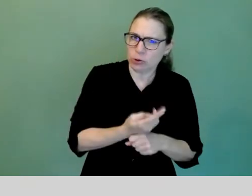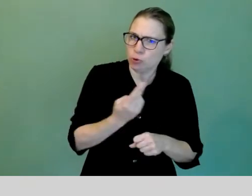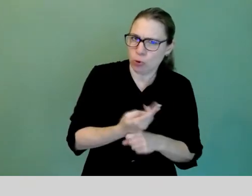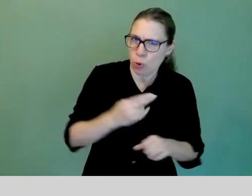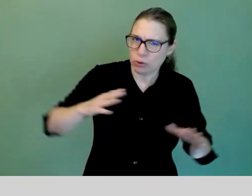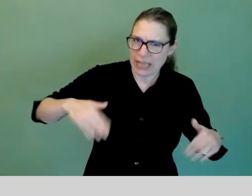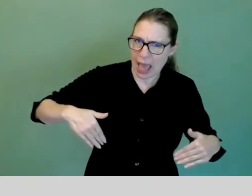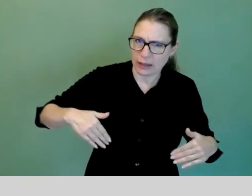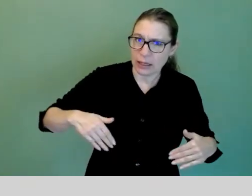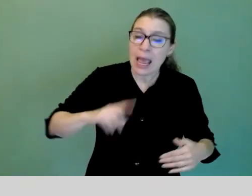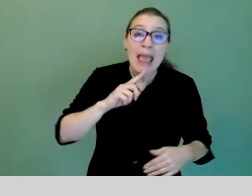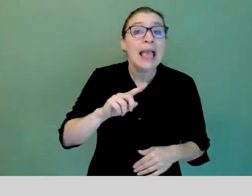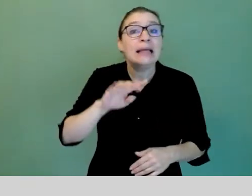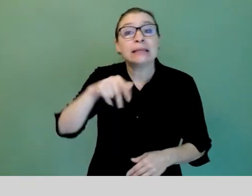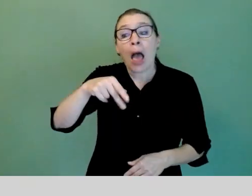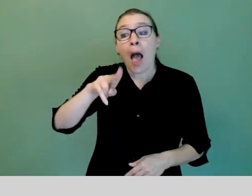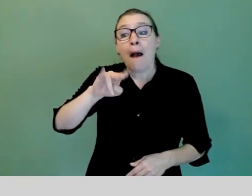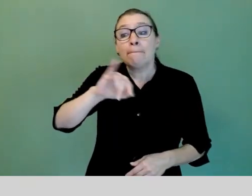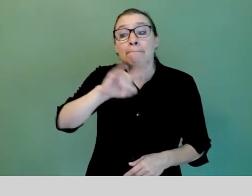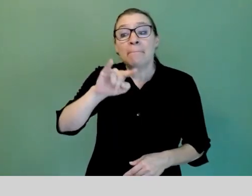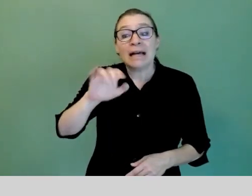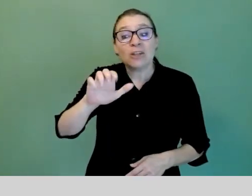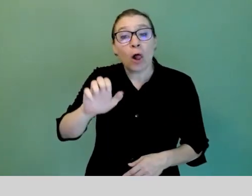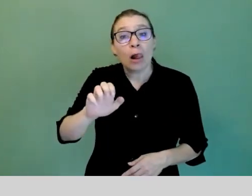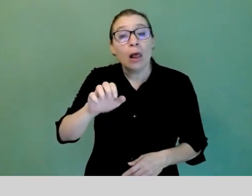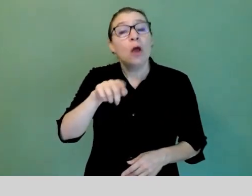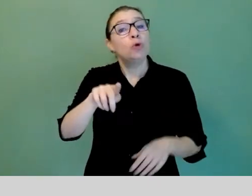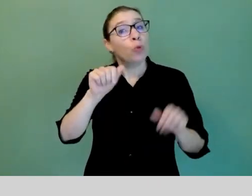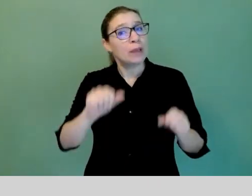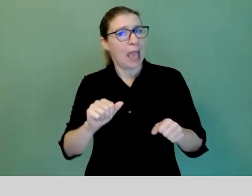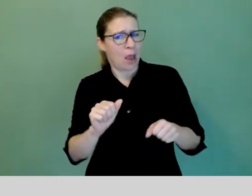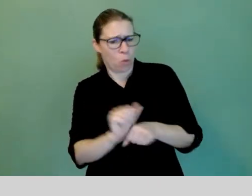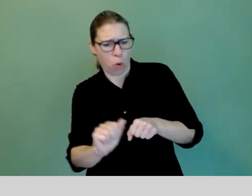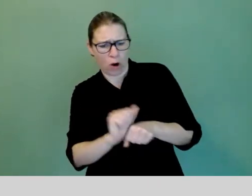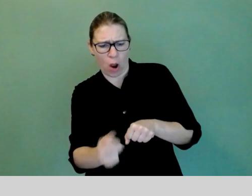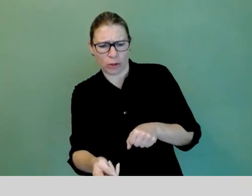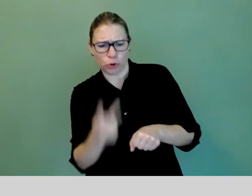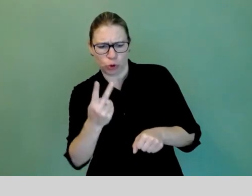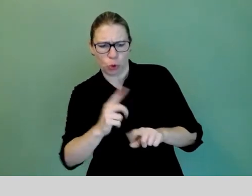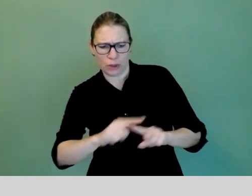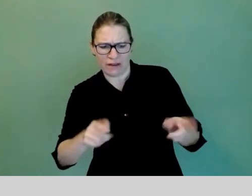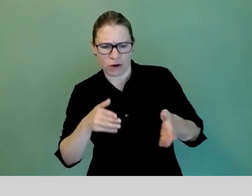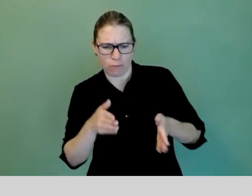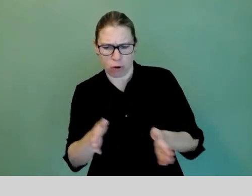It's a puzzle. You can work at it two ways. Decide what you want to achieve and work towards it,